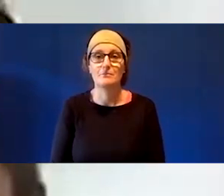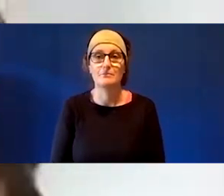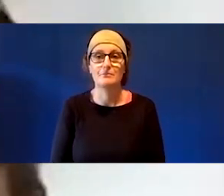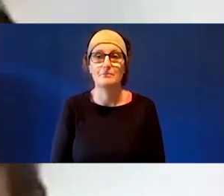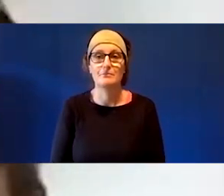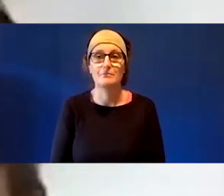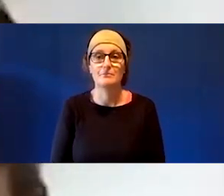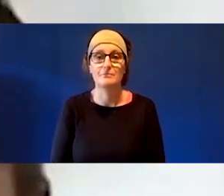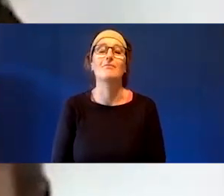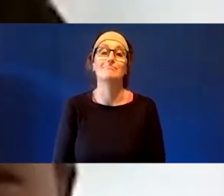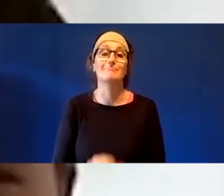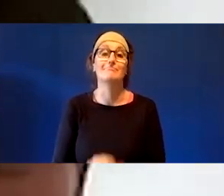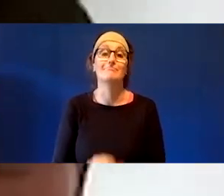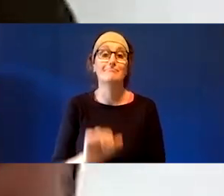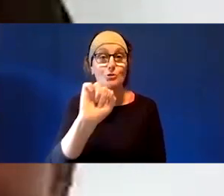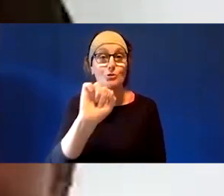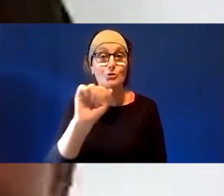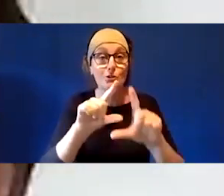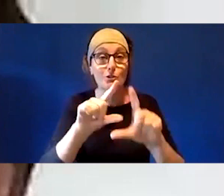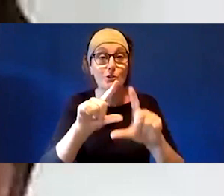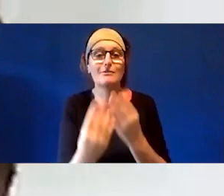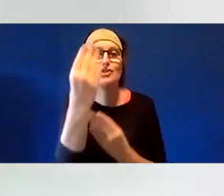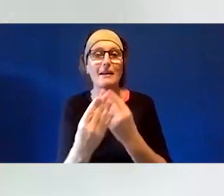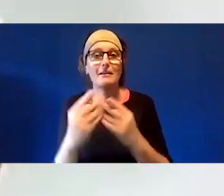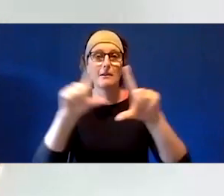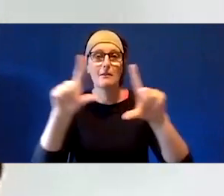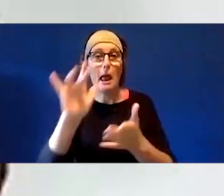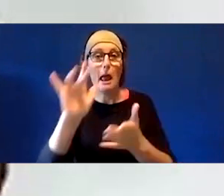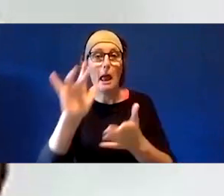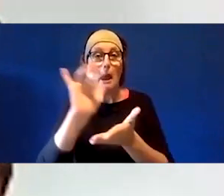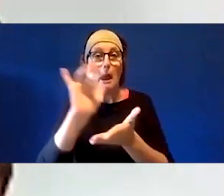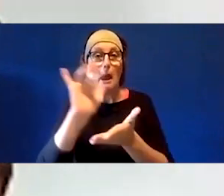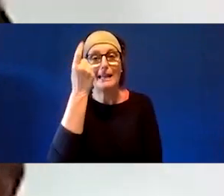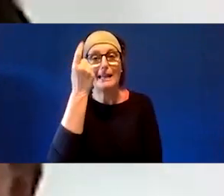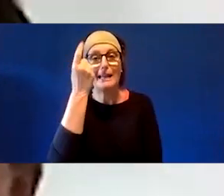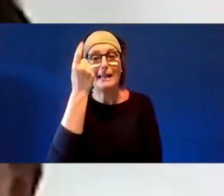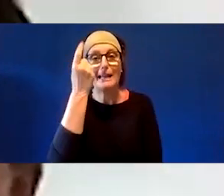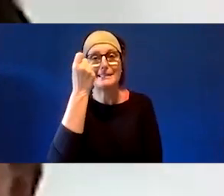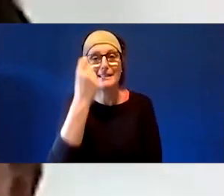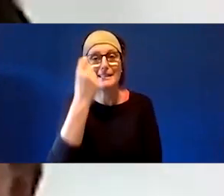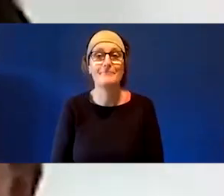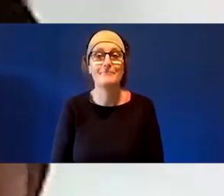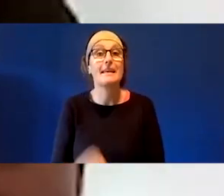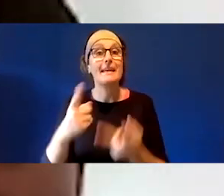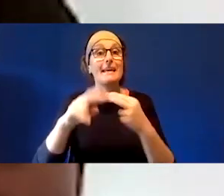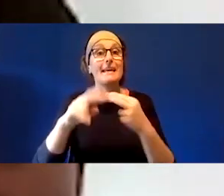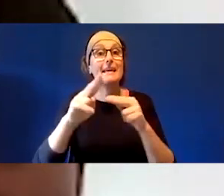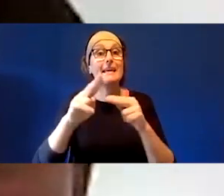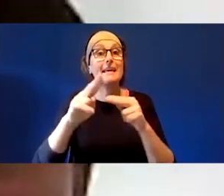Iing theirs is -- someone is saying theirs is empty! Yes, totally I understand. If you open it up - what's in it?